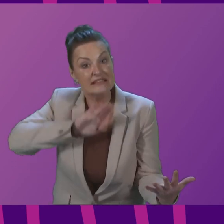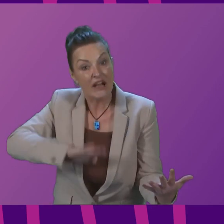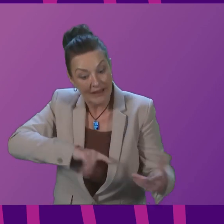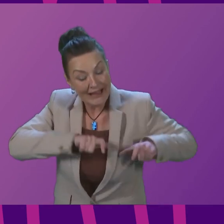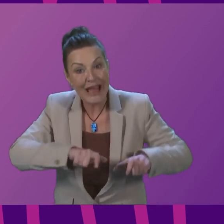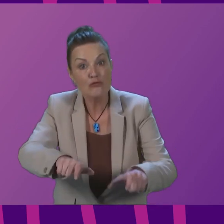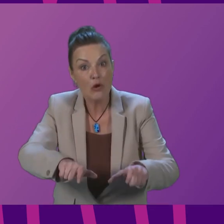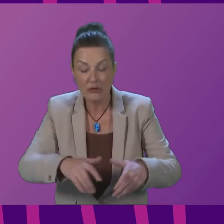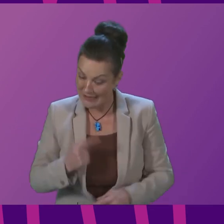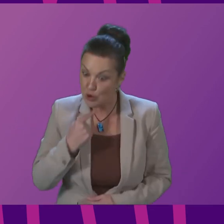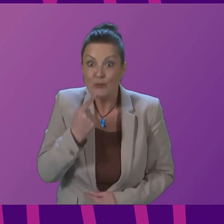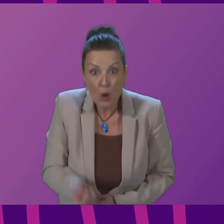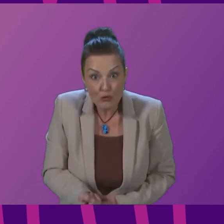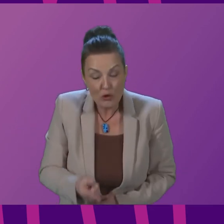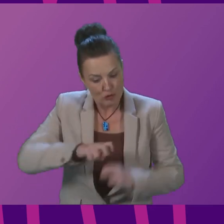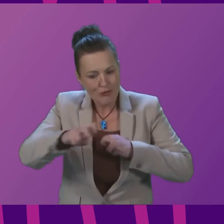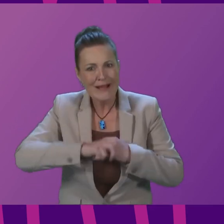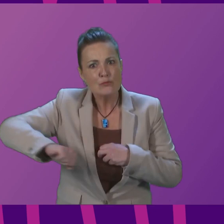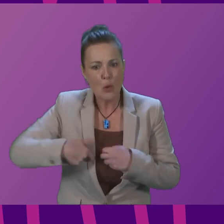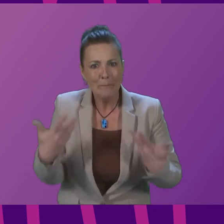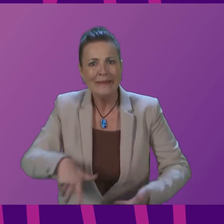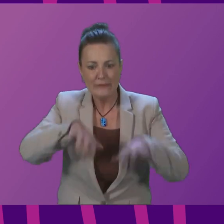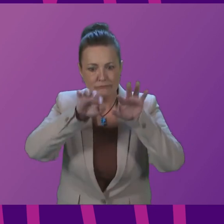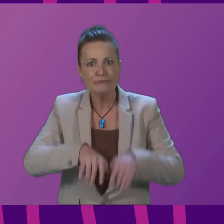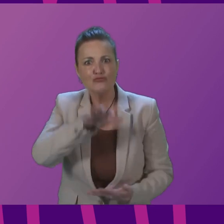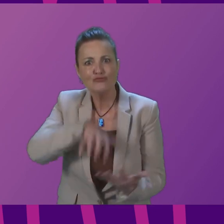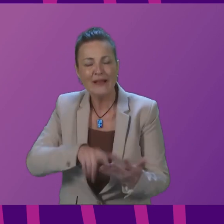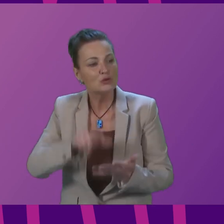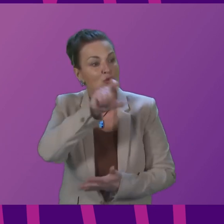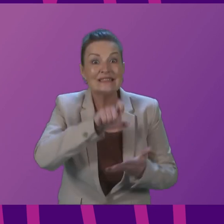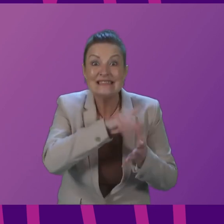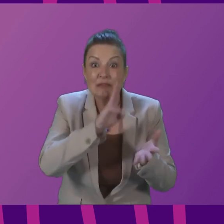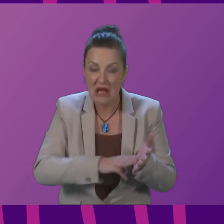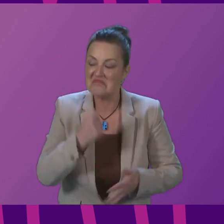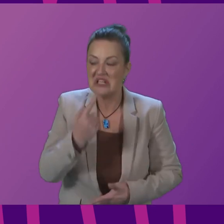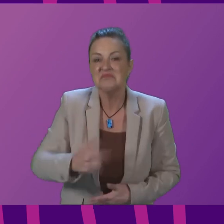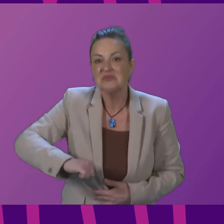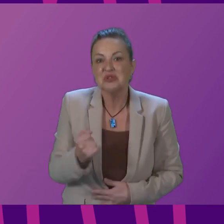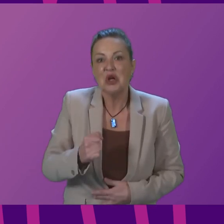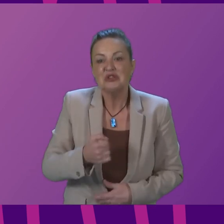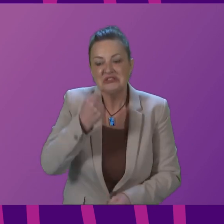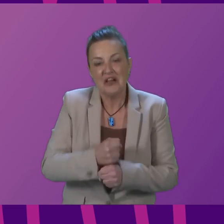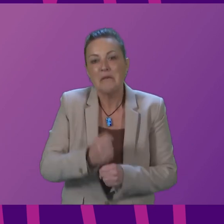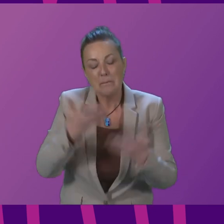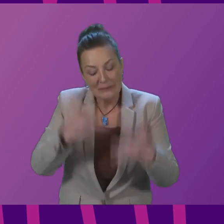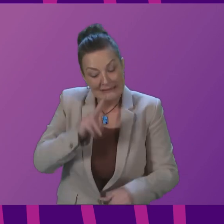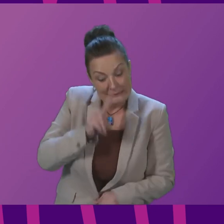The next day, Transport Scotland writes to CMAL and says that “Scottish Ministers have ... seen and understood” the risk paper,